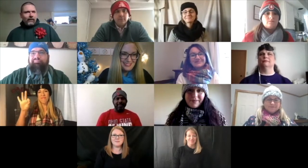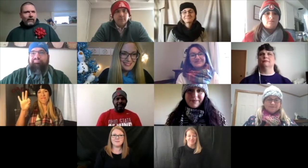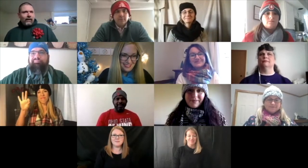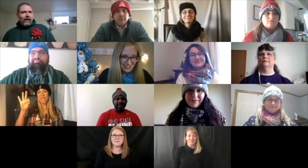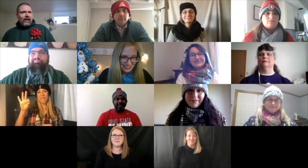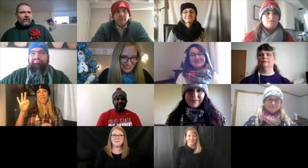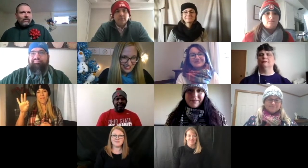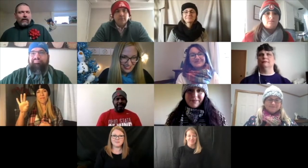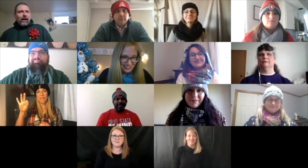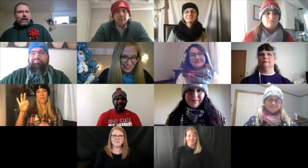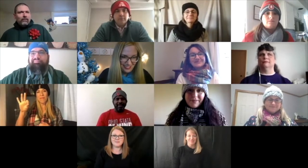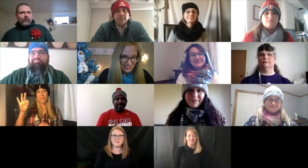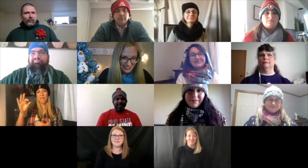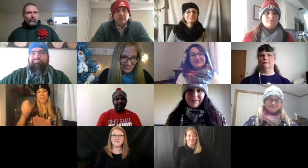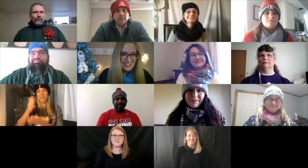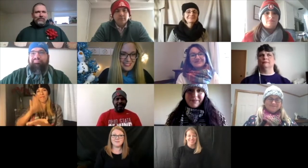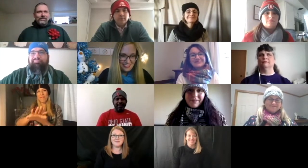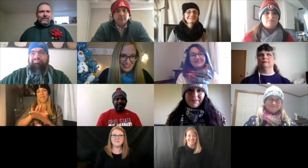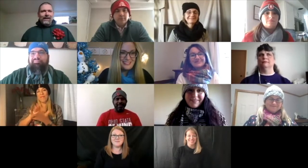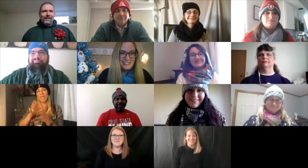eight nine preschoolers dancing